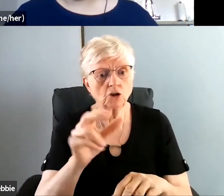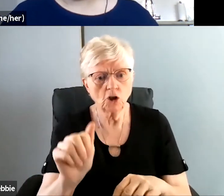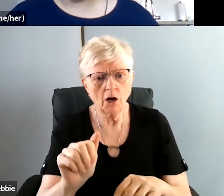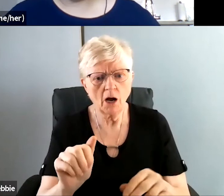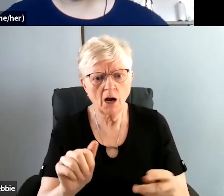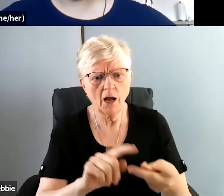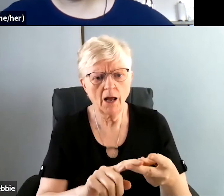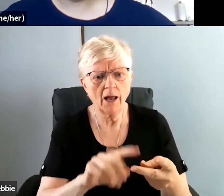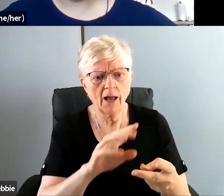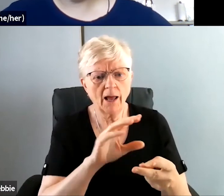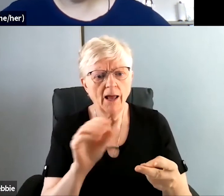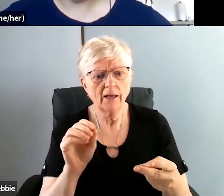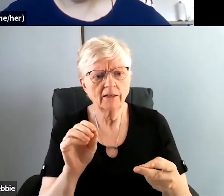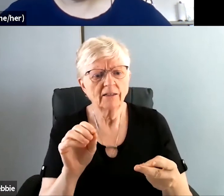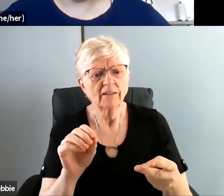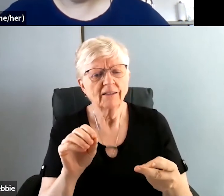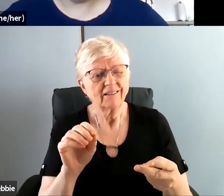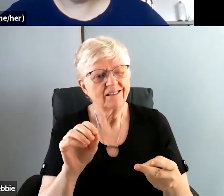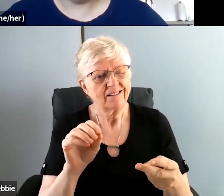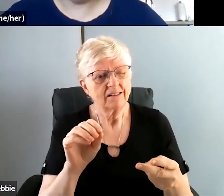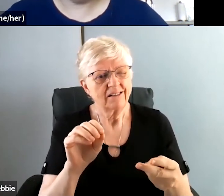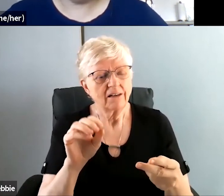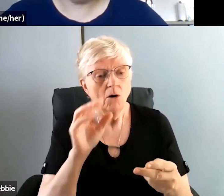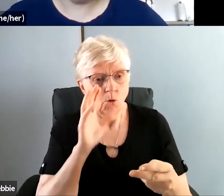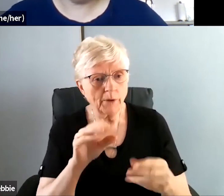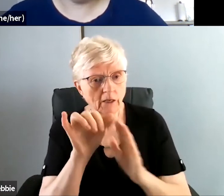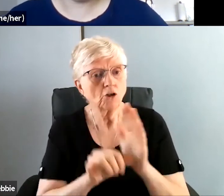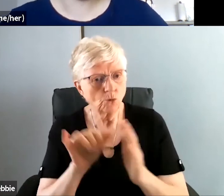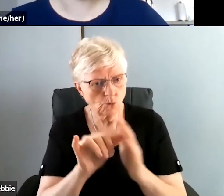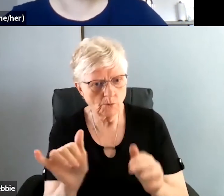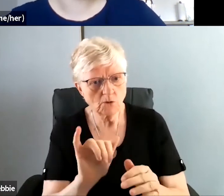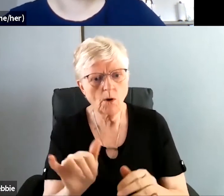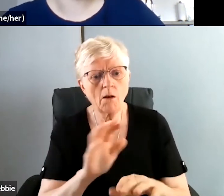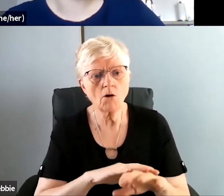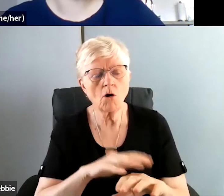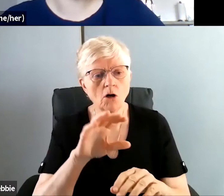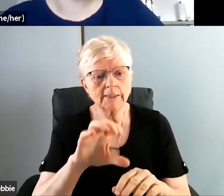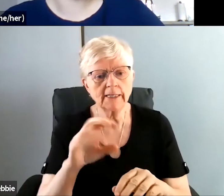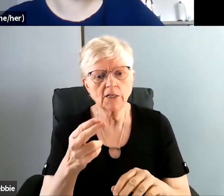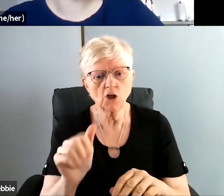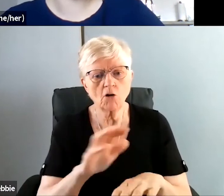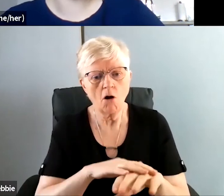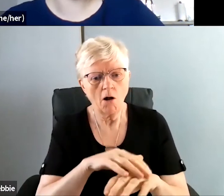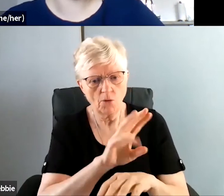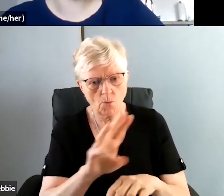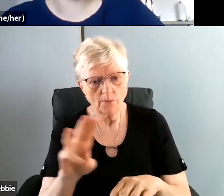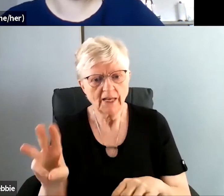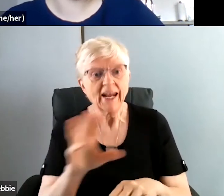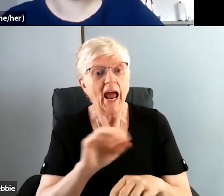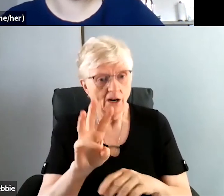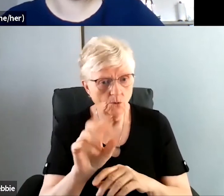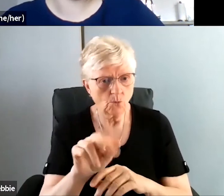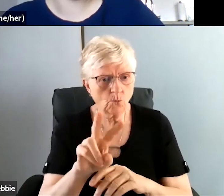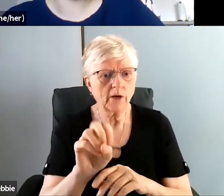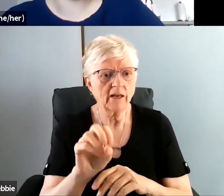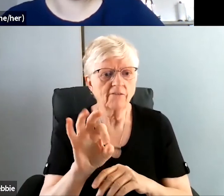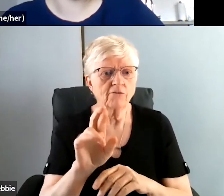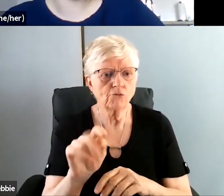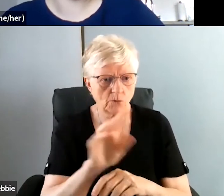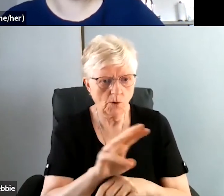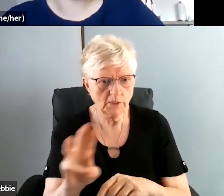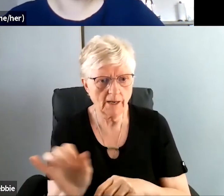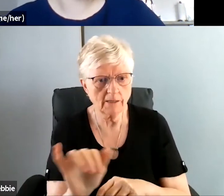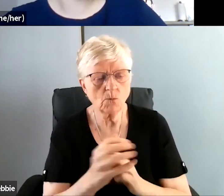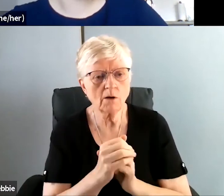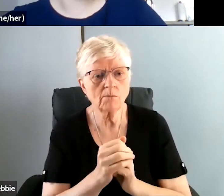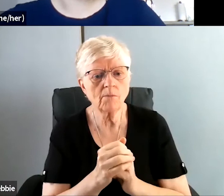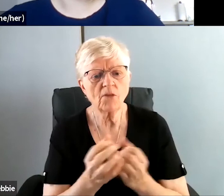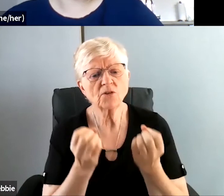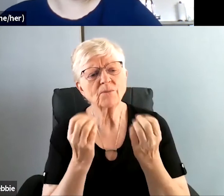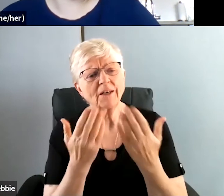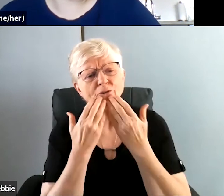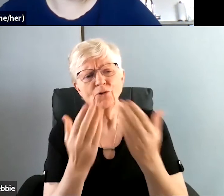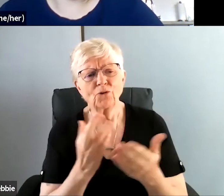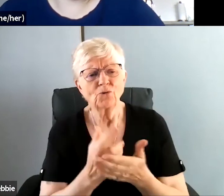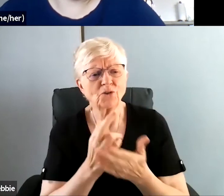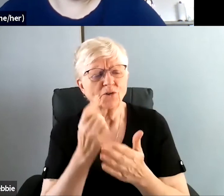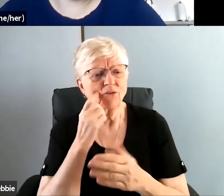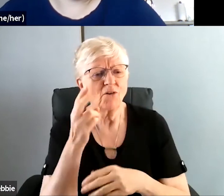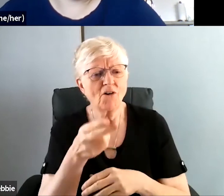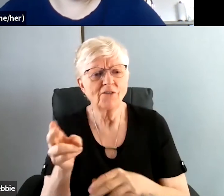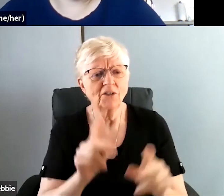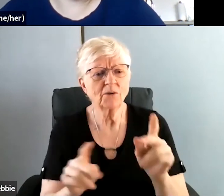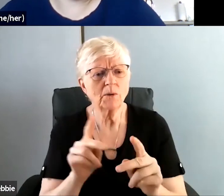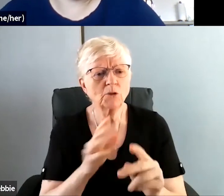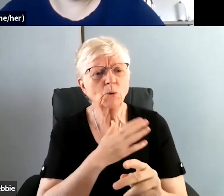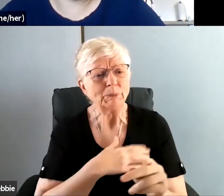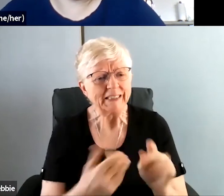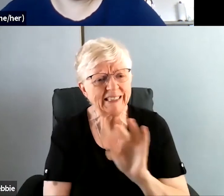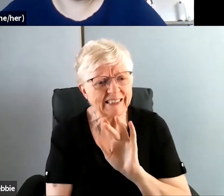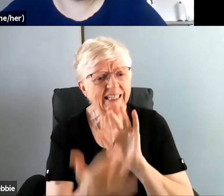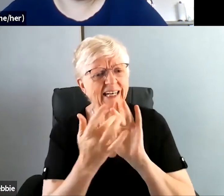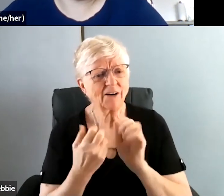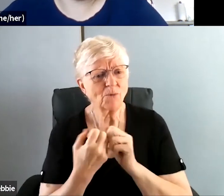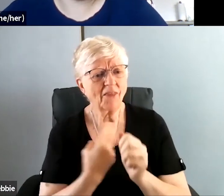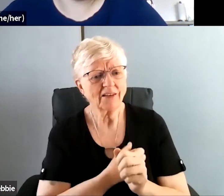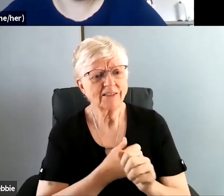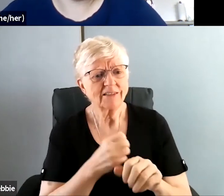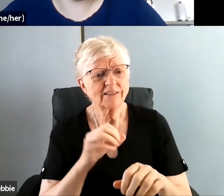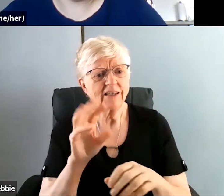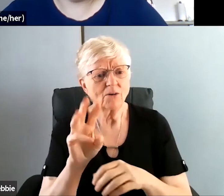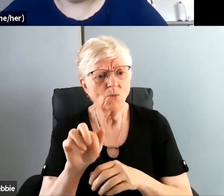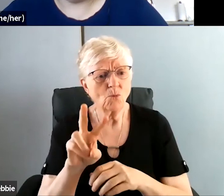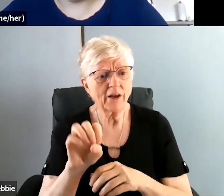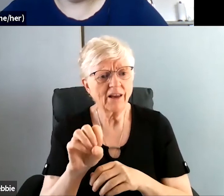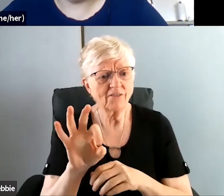WE WILL POST ON BOTH OF THE WEBSITES FOR WAVEFRONT AND THE CANADIAN HARD